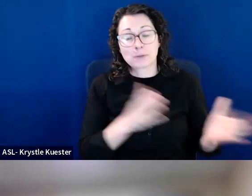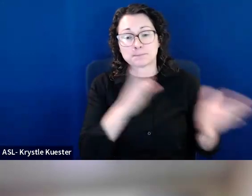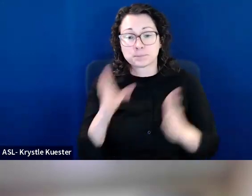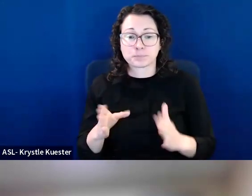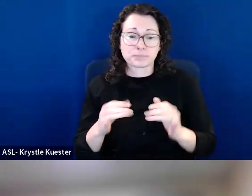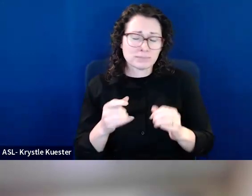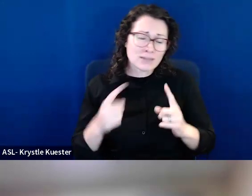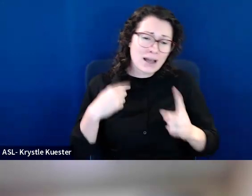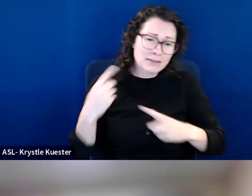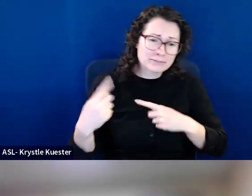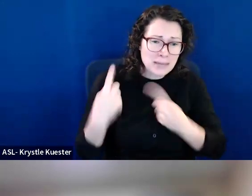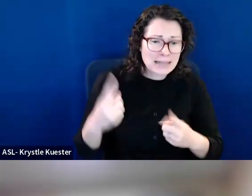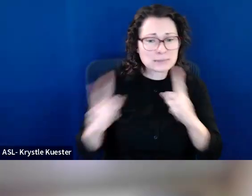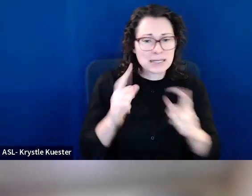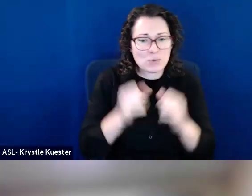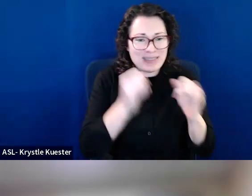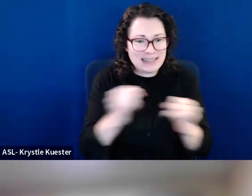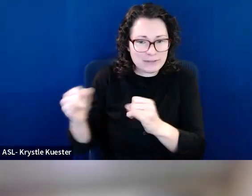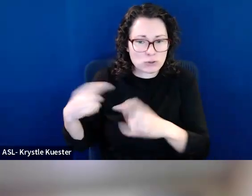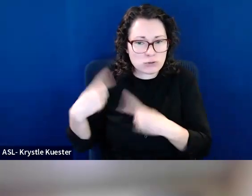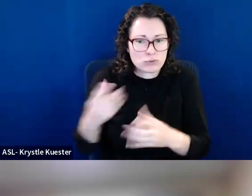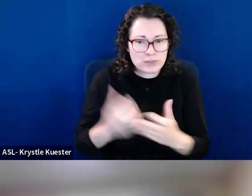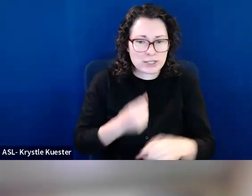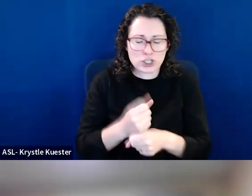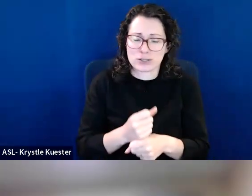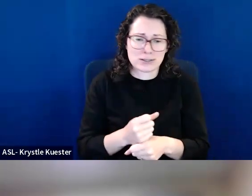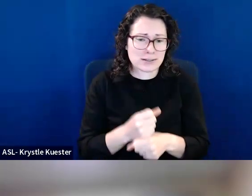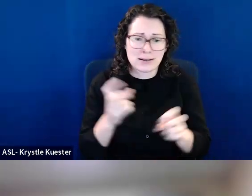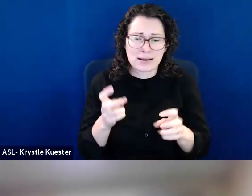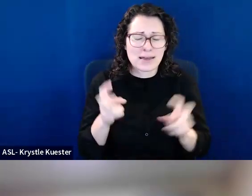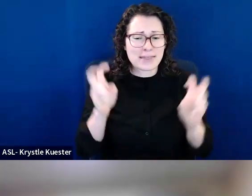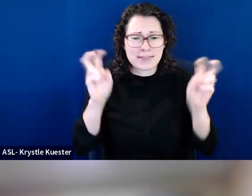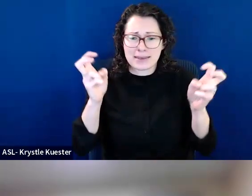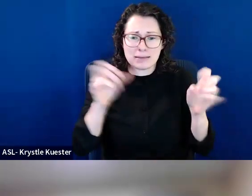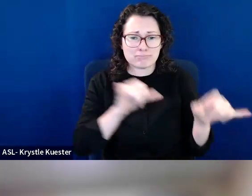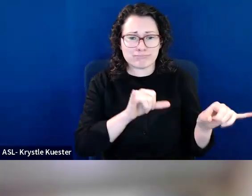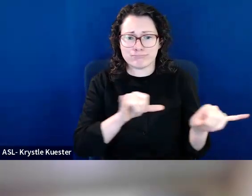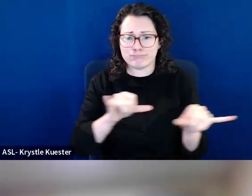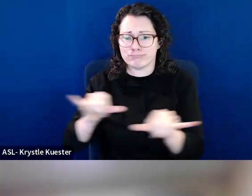the years um the the biggest theme just looking through kind of the the the things that people say